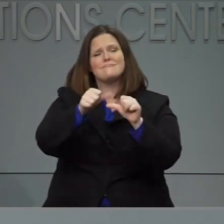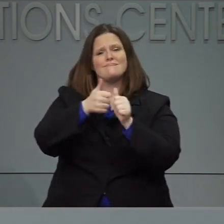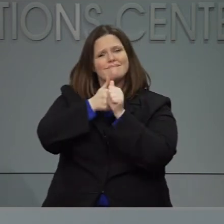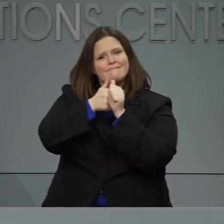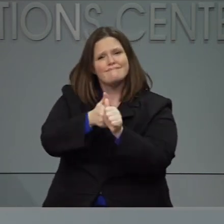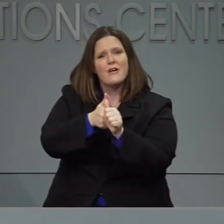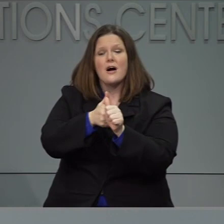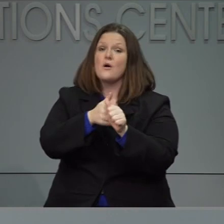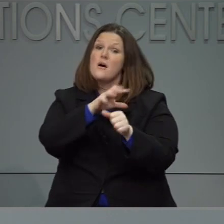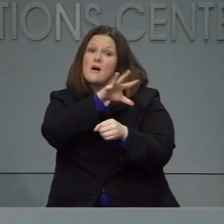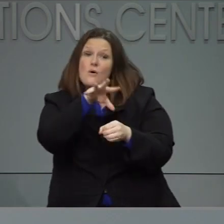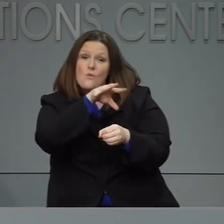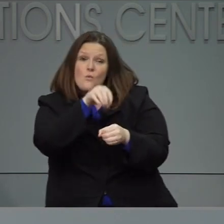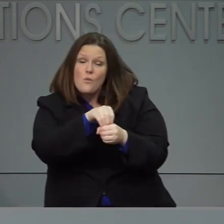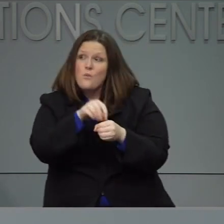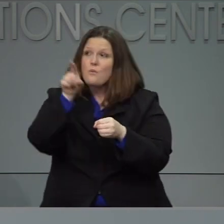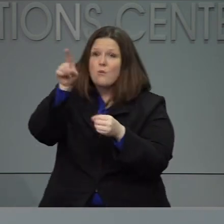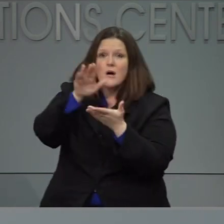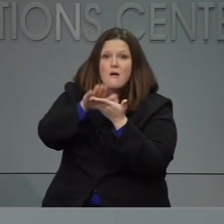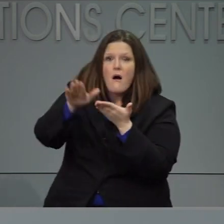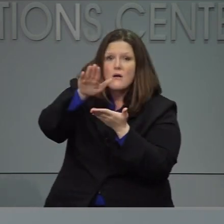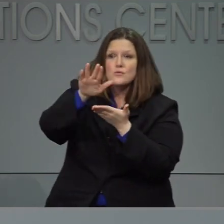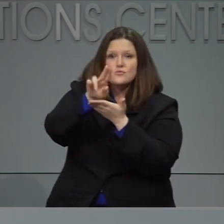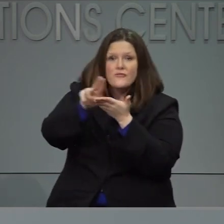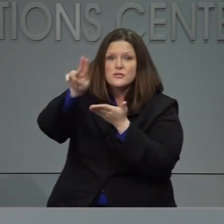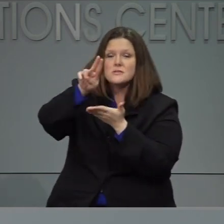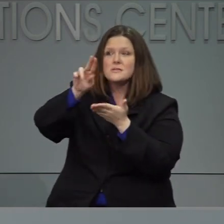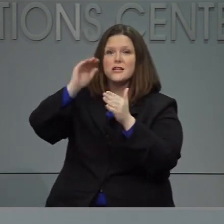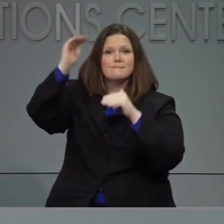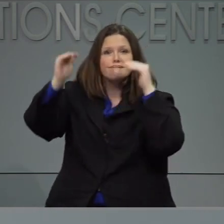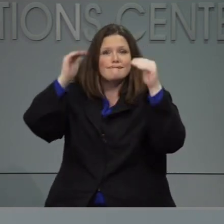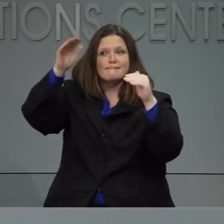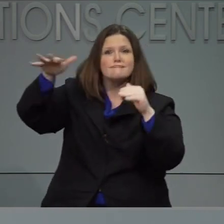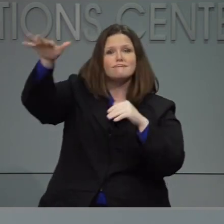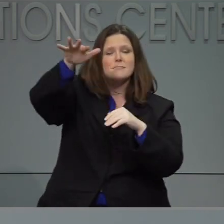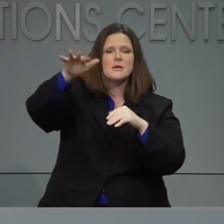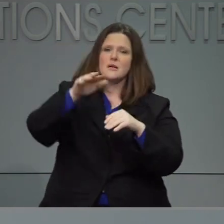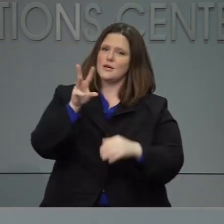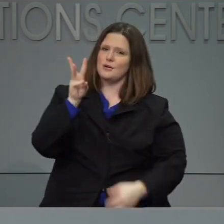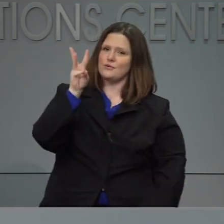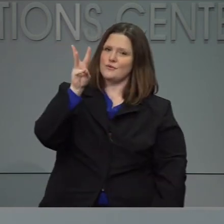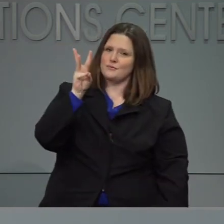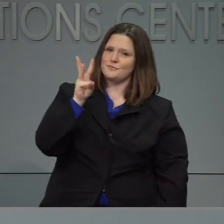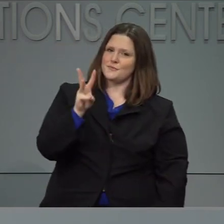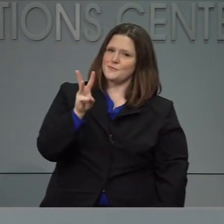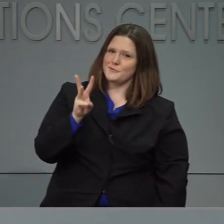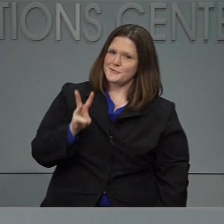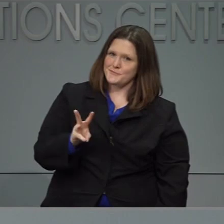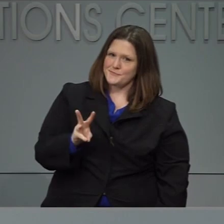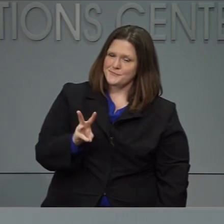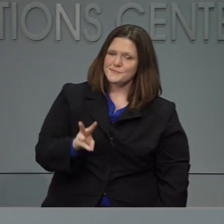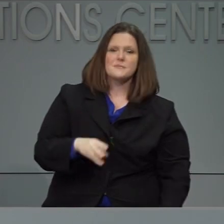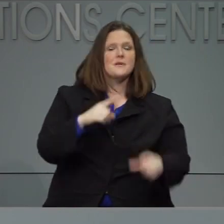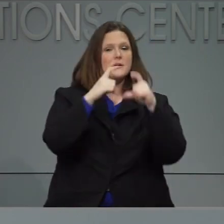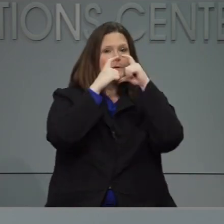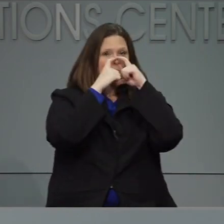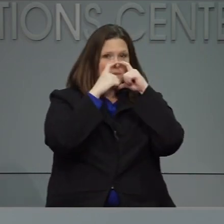INCLUDING THOSE IN HIGHER EDUCATION COMMUNITY TO BE PRACTICING THOSE 3 W'S WEARING A FACE COVERING OVER YOUR NOSE